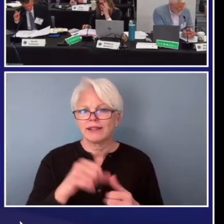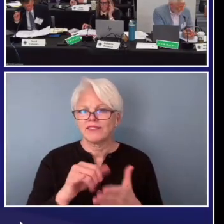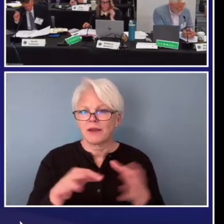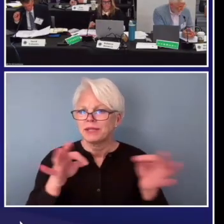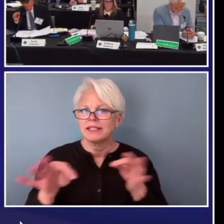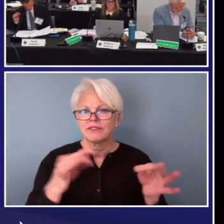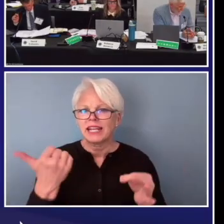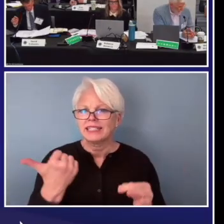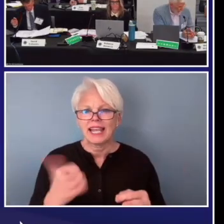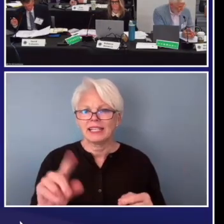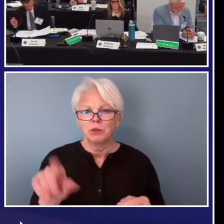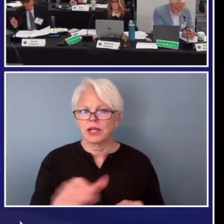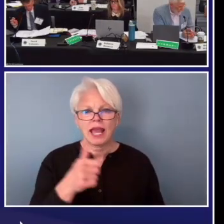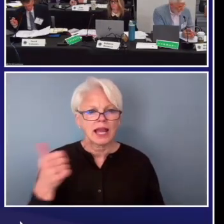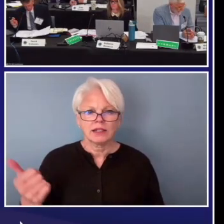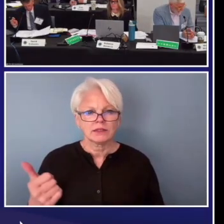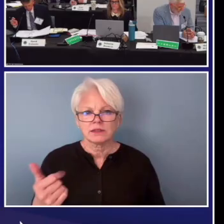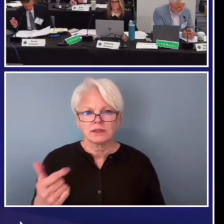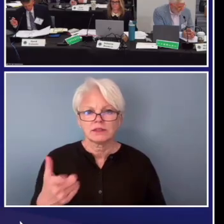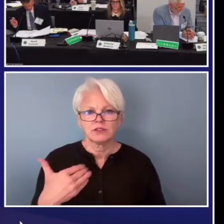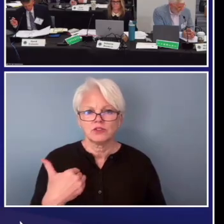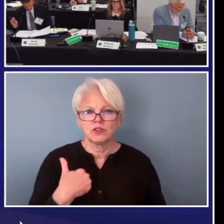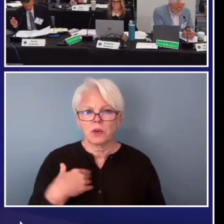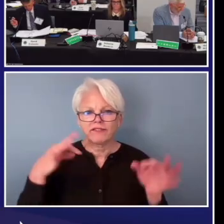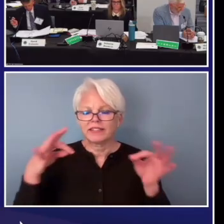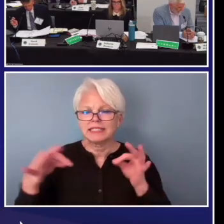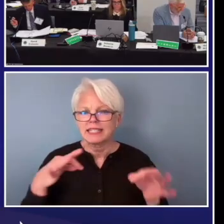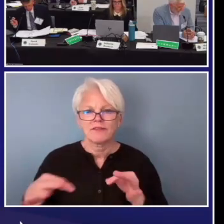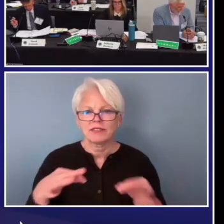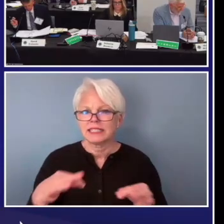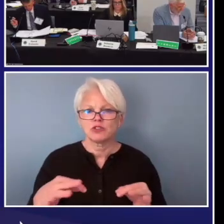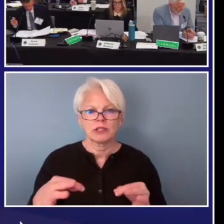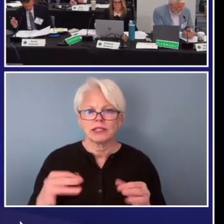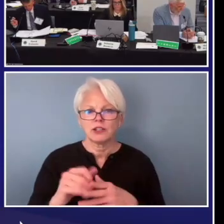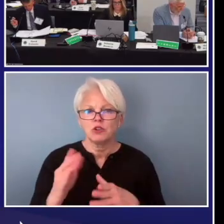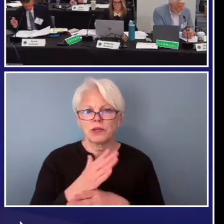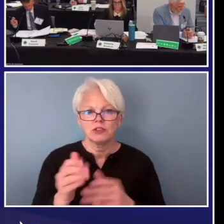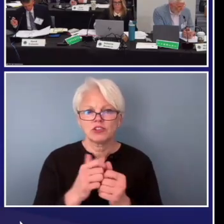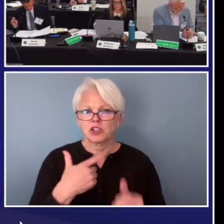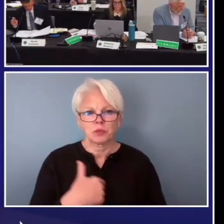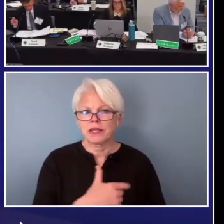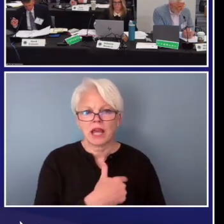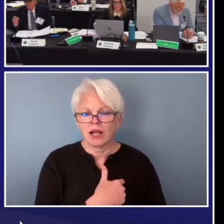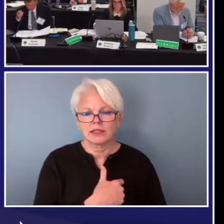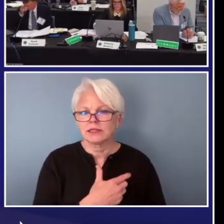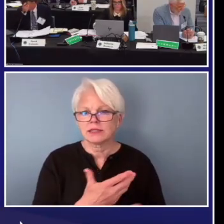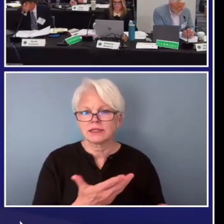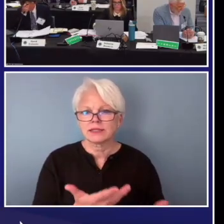Do you have a, a definition in your pocket that you could share with us as? Is it...